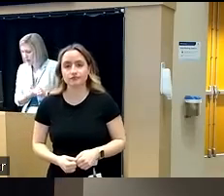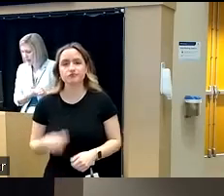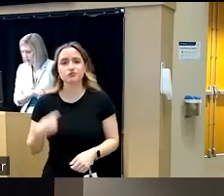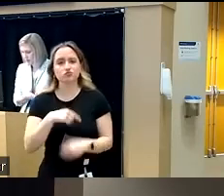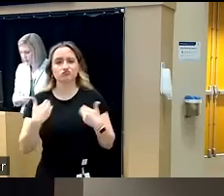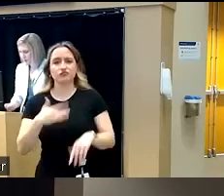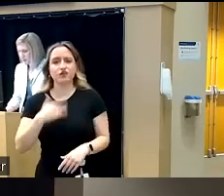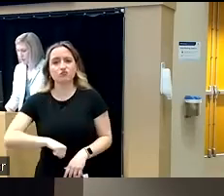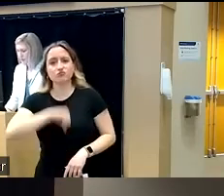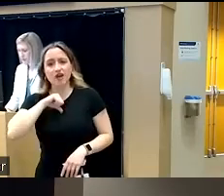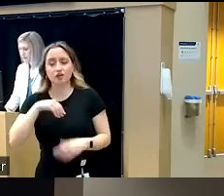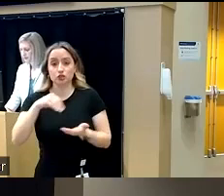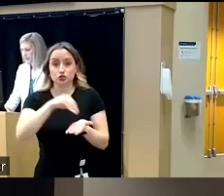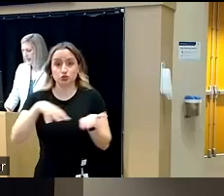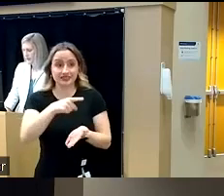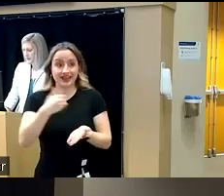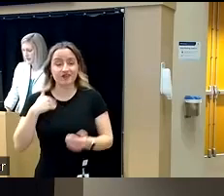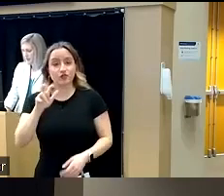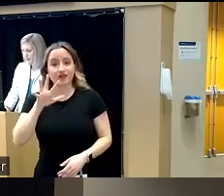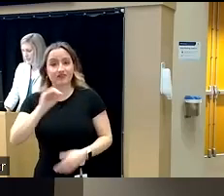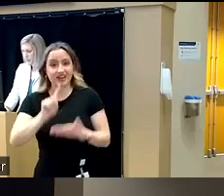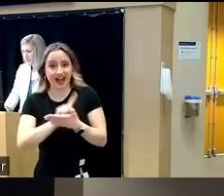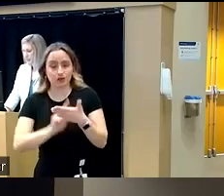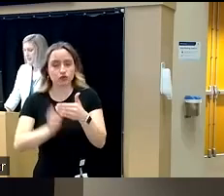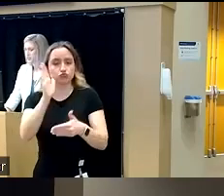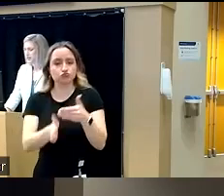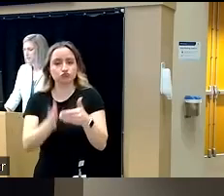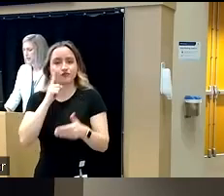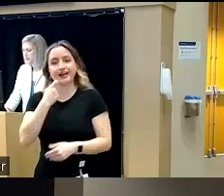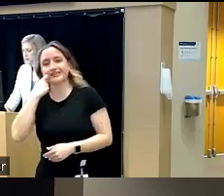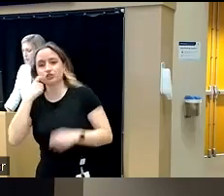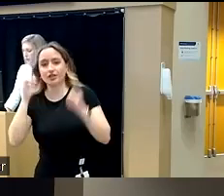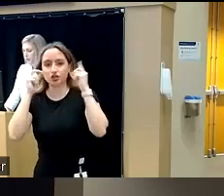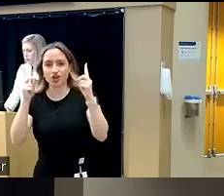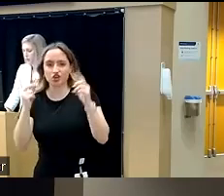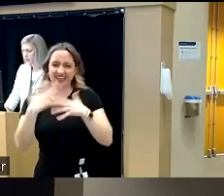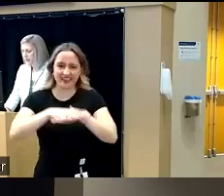all our students get the 350 hours of addiction education embedded to their program coursework